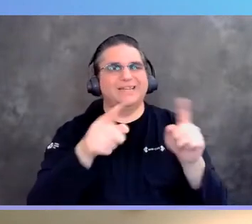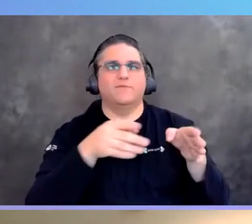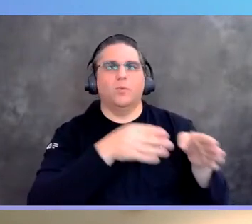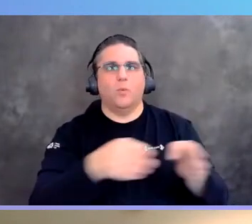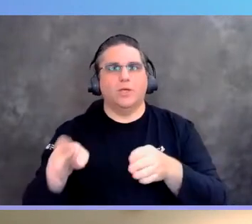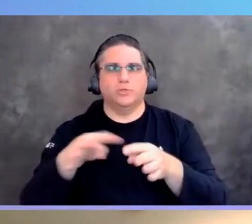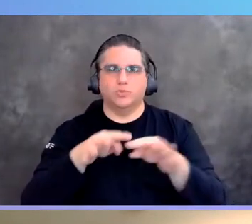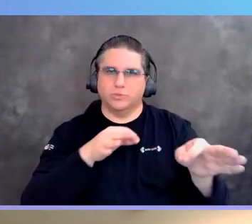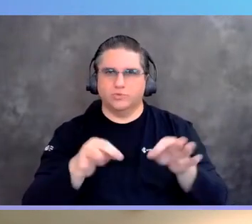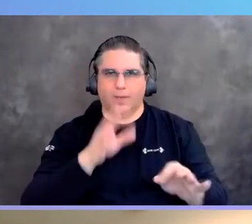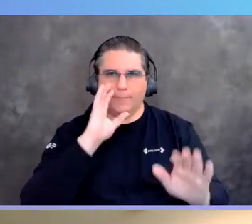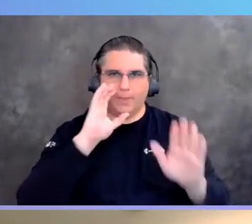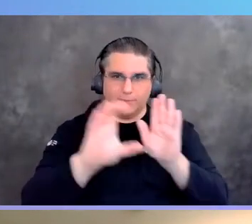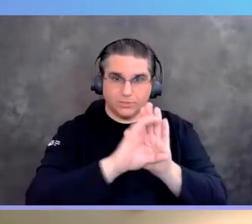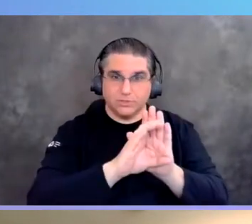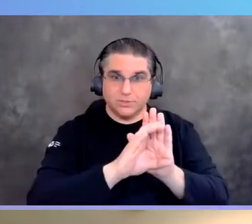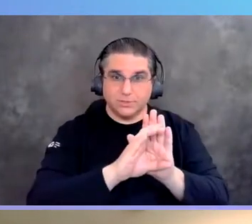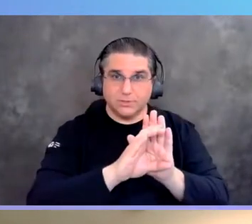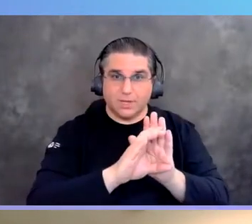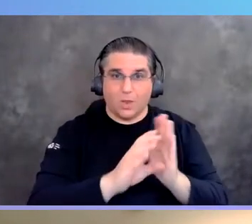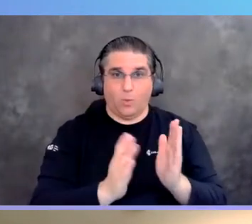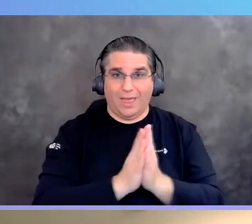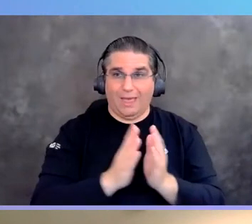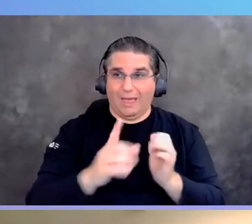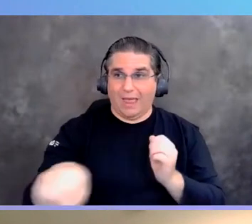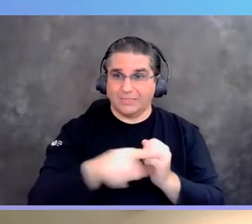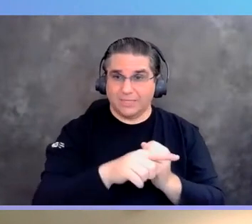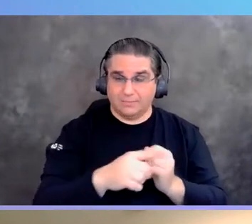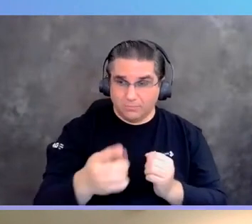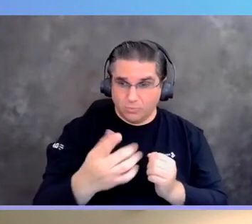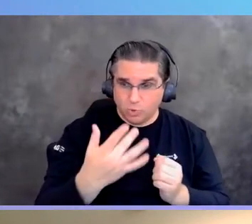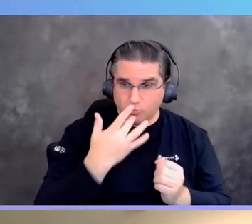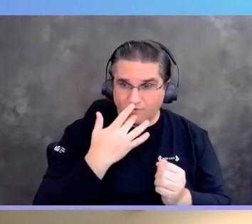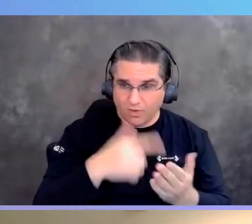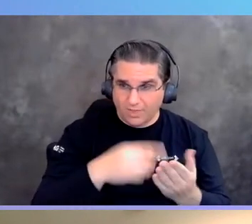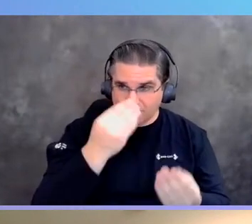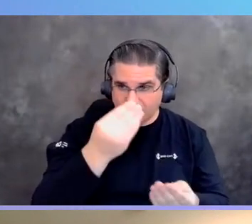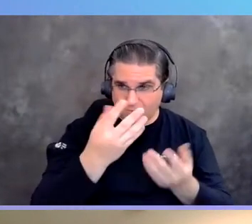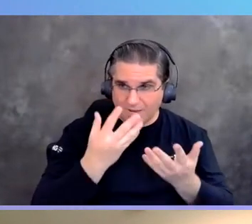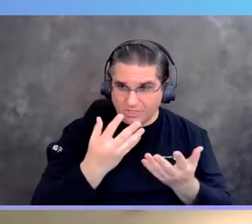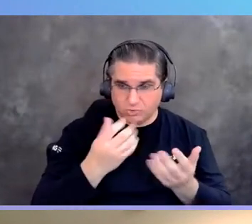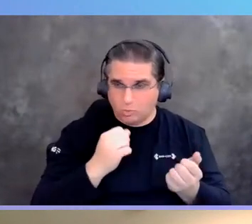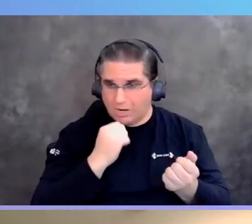participants would want the information or not. And if they